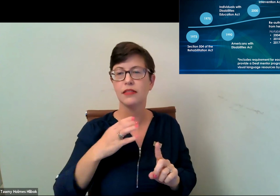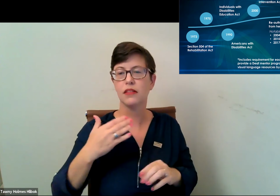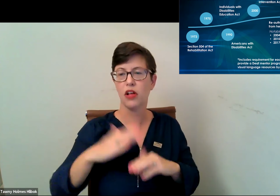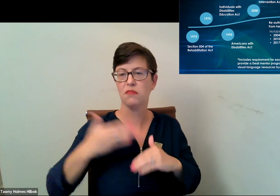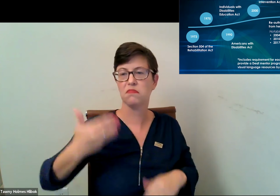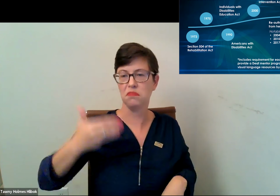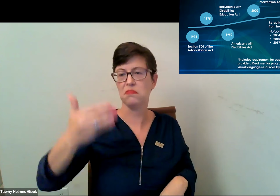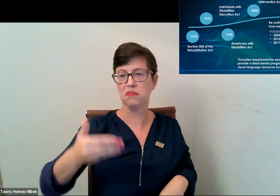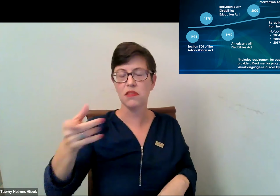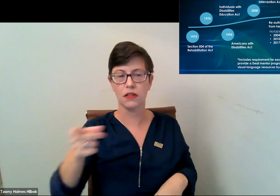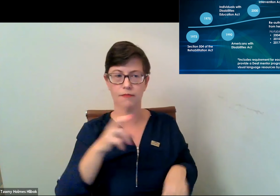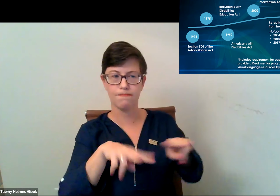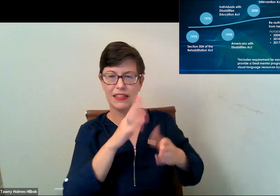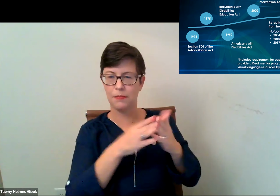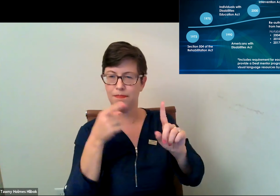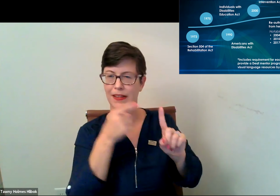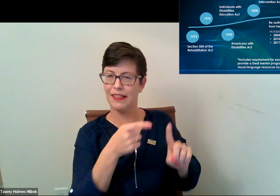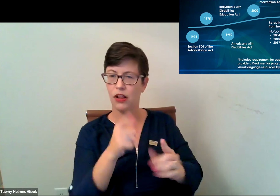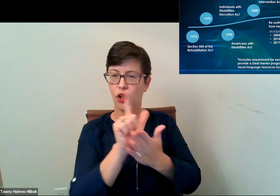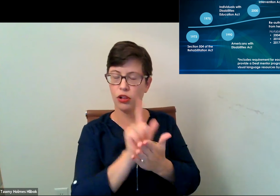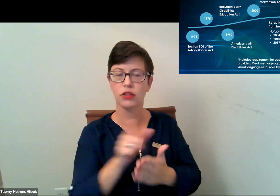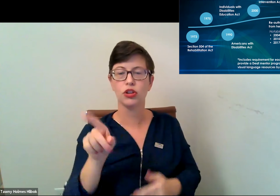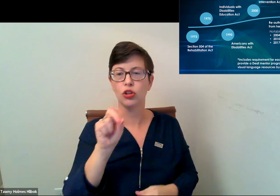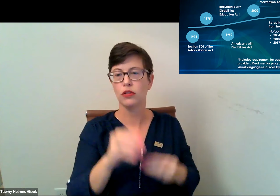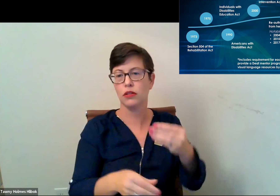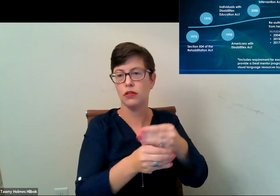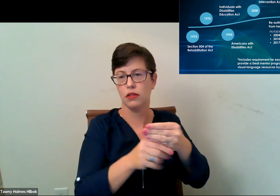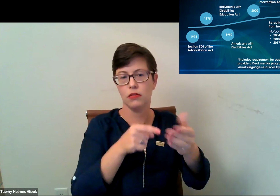Which means that the US Congress periodically needs to review some legislation